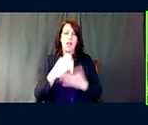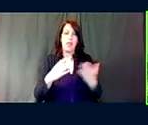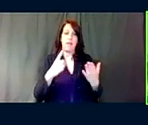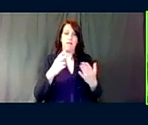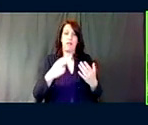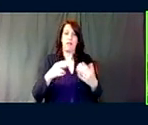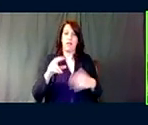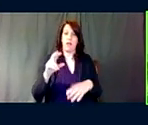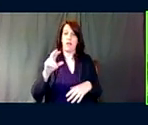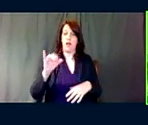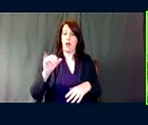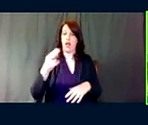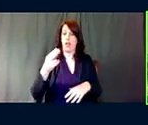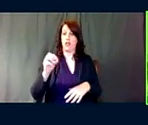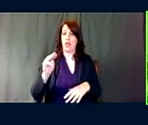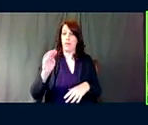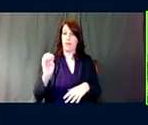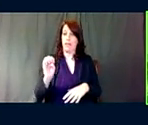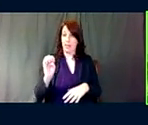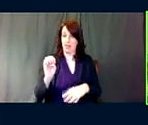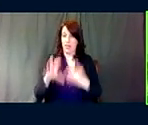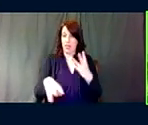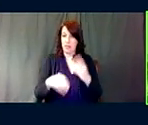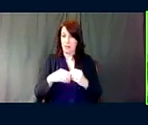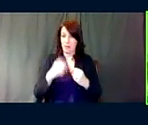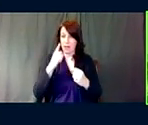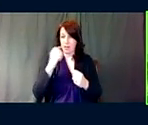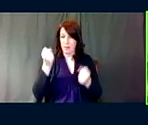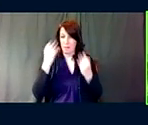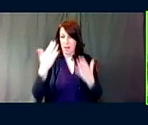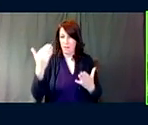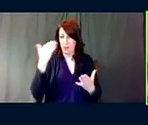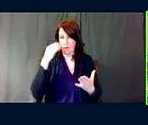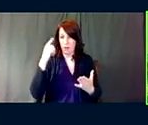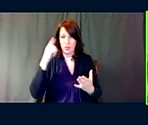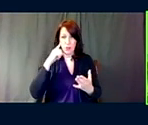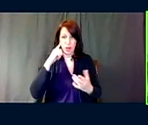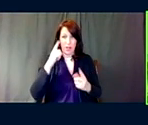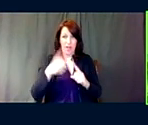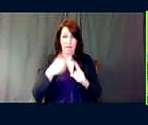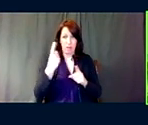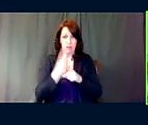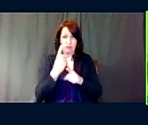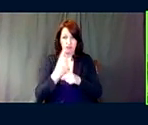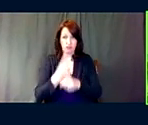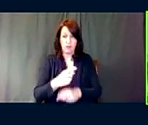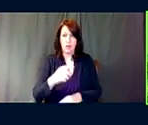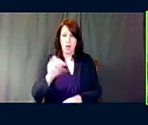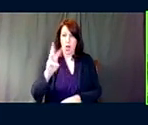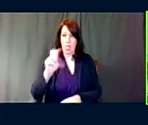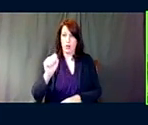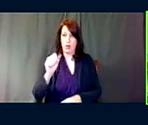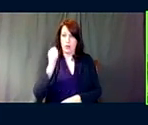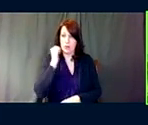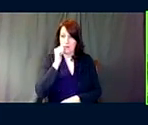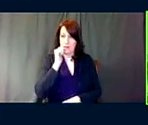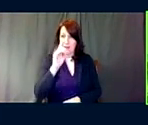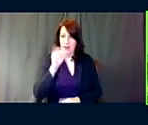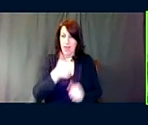FUNDING ON ECONOMIC IMPACT AND EXCESS MORTALITY AND SUPPLEMENTS TO IMHE, THE DATA THAT YOU HEAR FROM ON A REGULAR BASIS IN THE